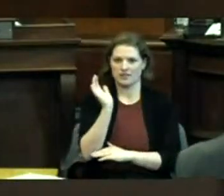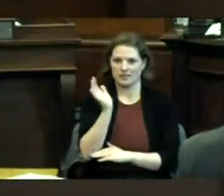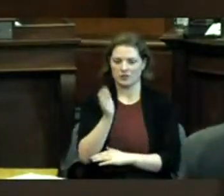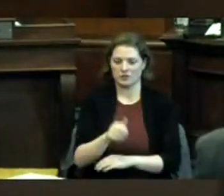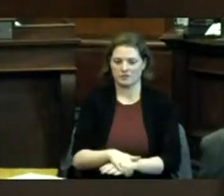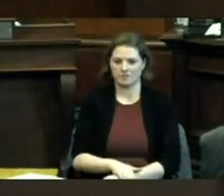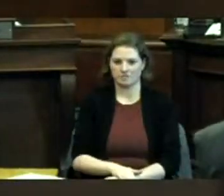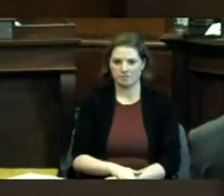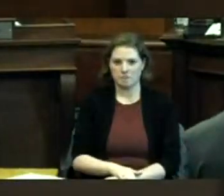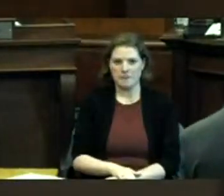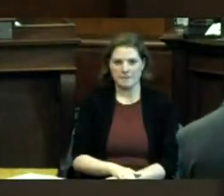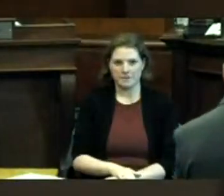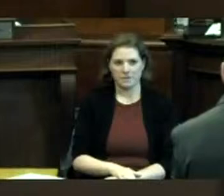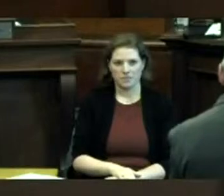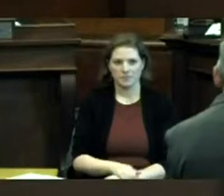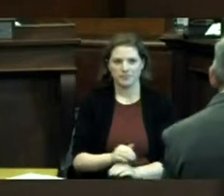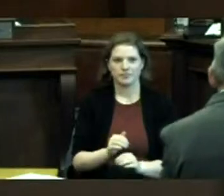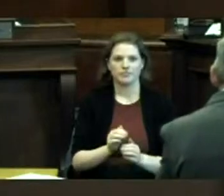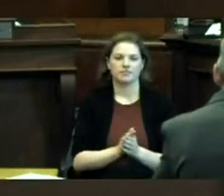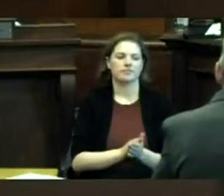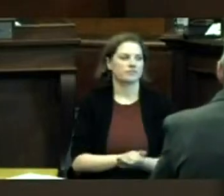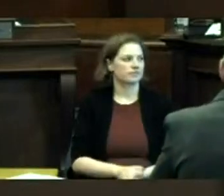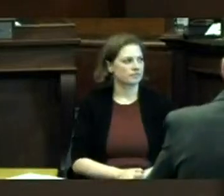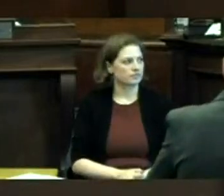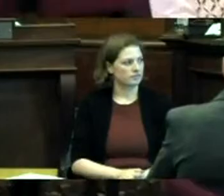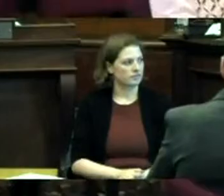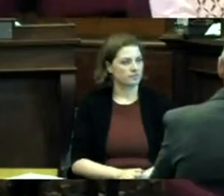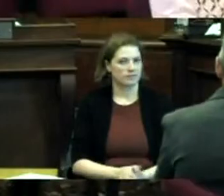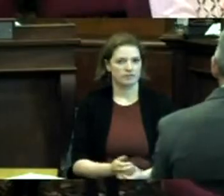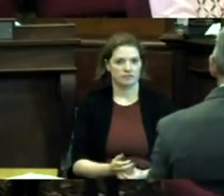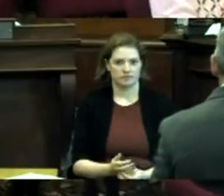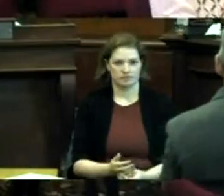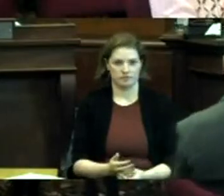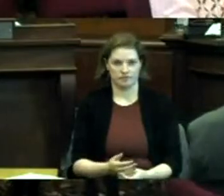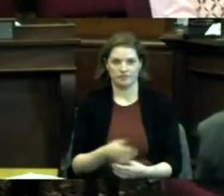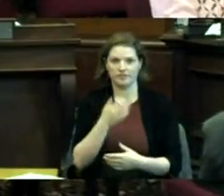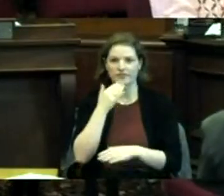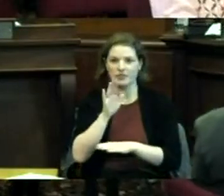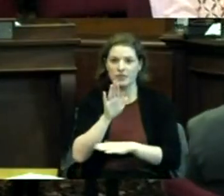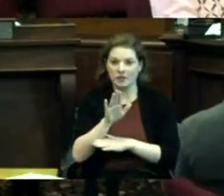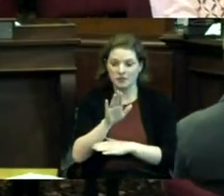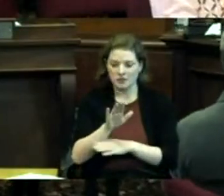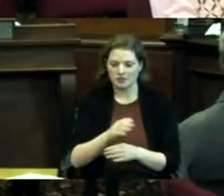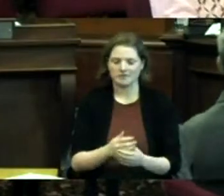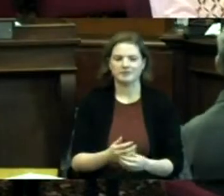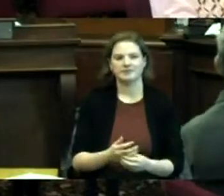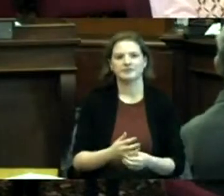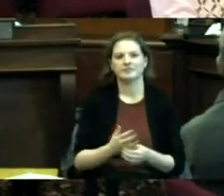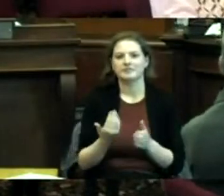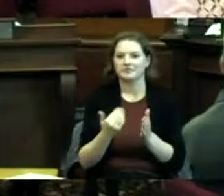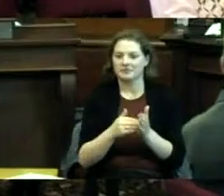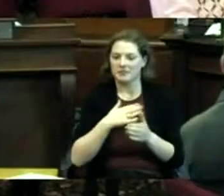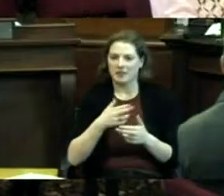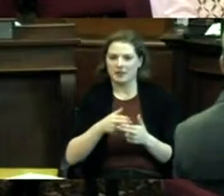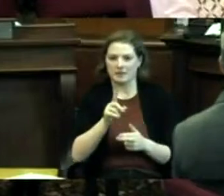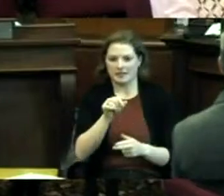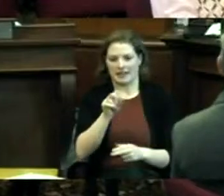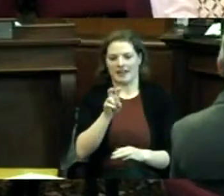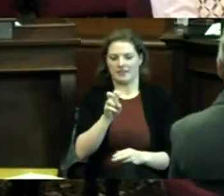and come to the podium and you